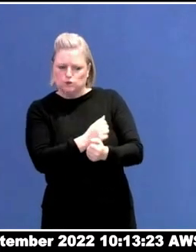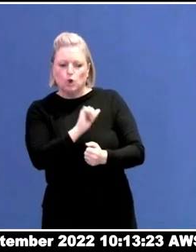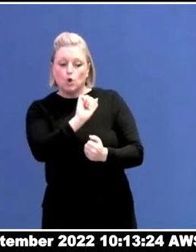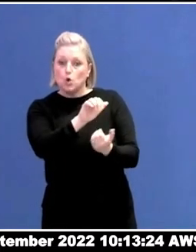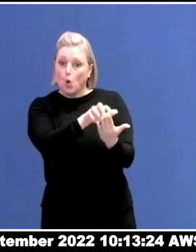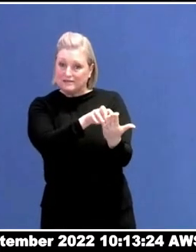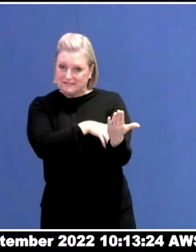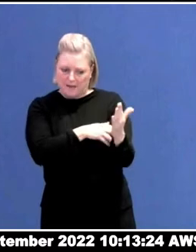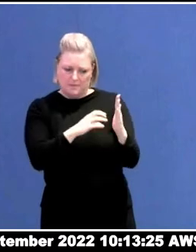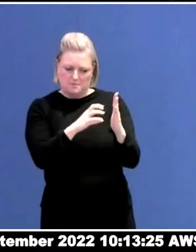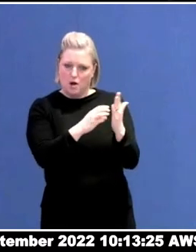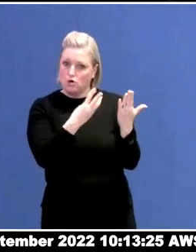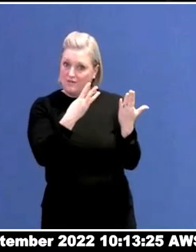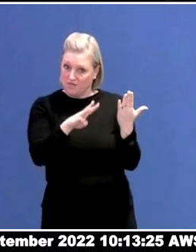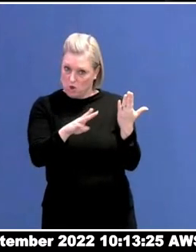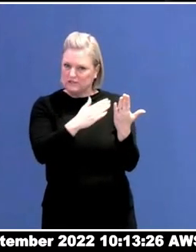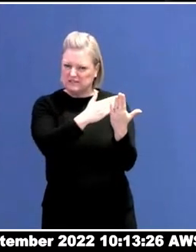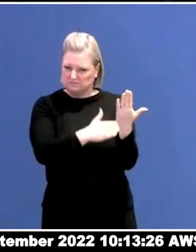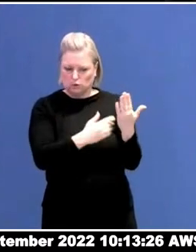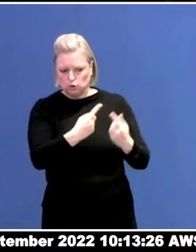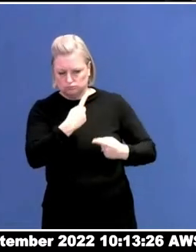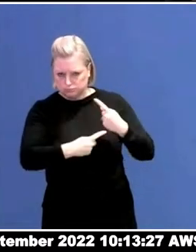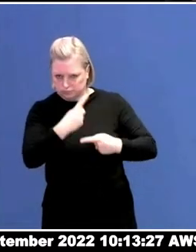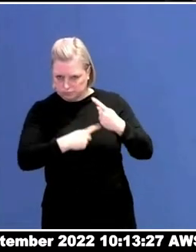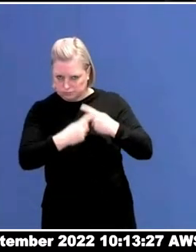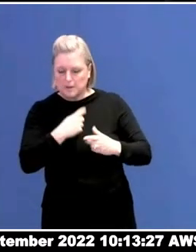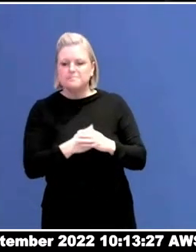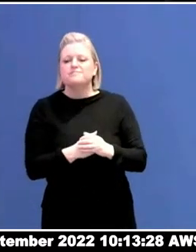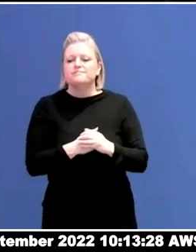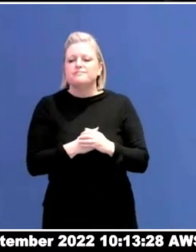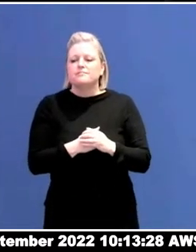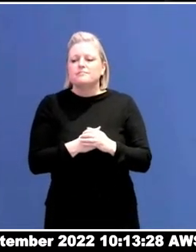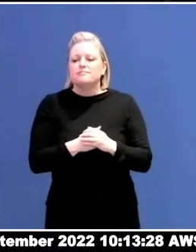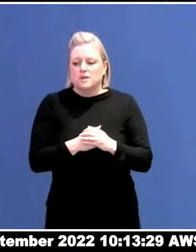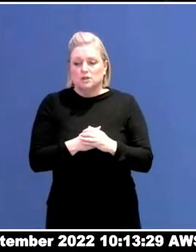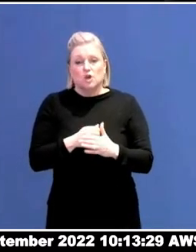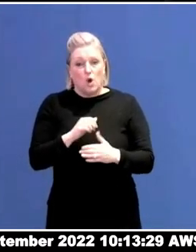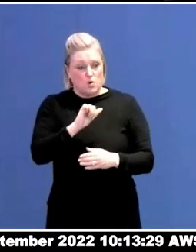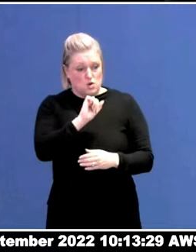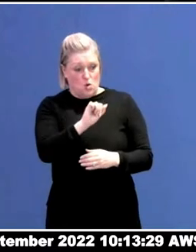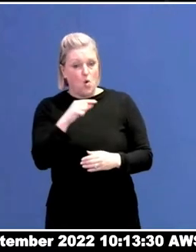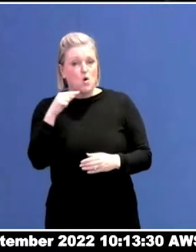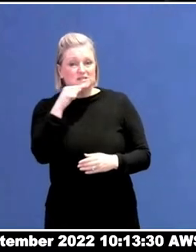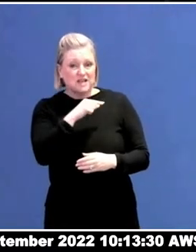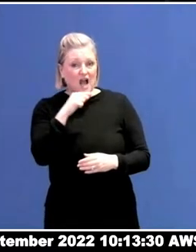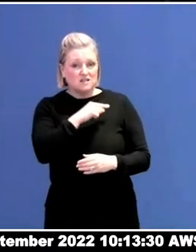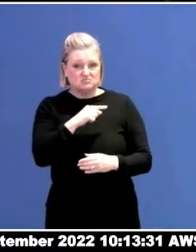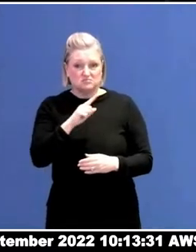Sure. MR GRIFFIN: Aaron told you and Kara that he had been raped by his cellmate.